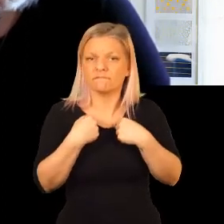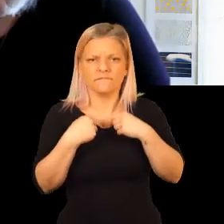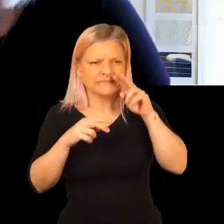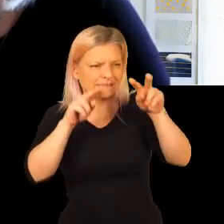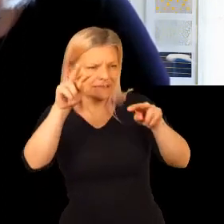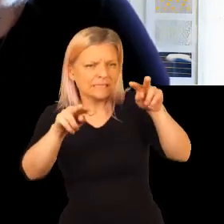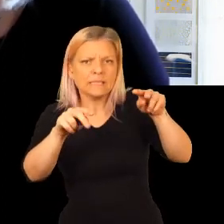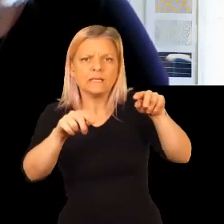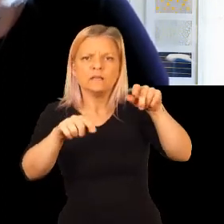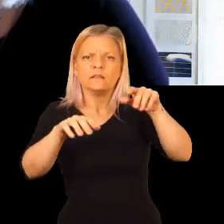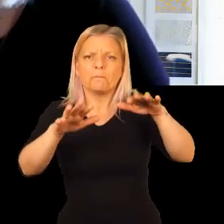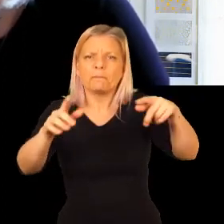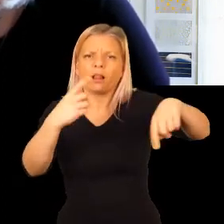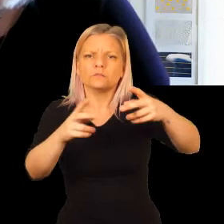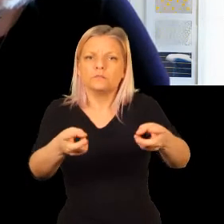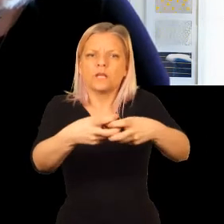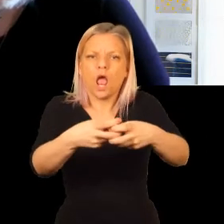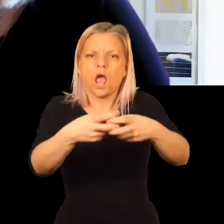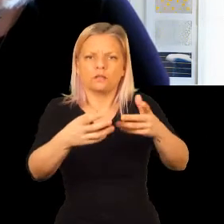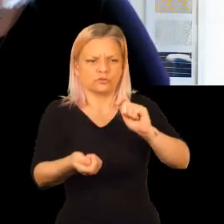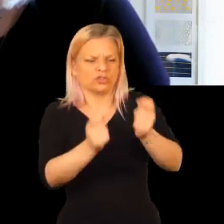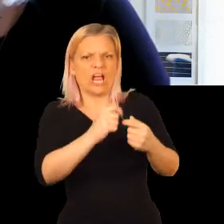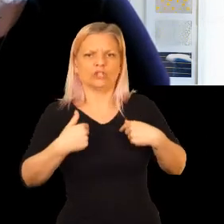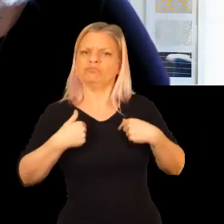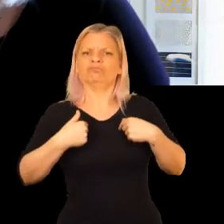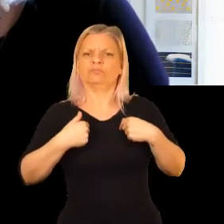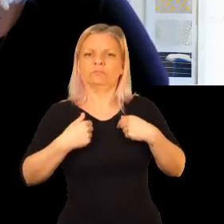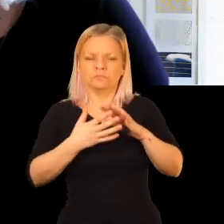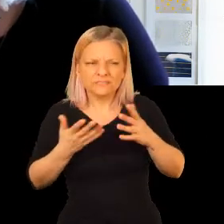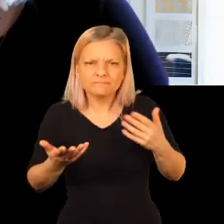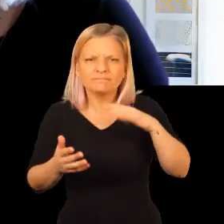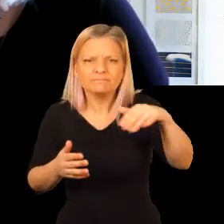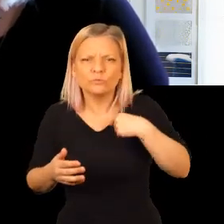in peer support when i would see people stuck and not changing it and think you know but we just had